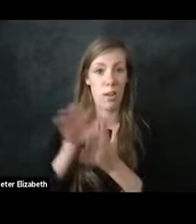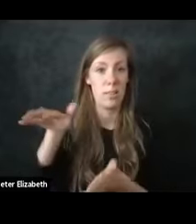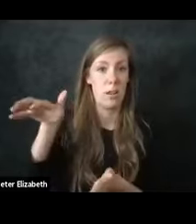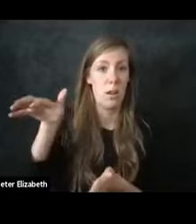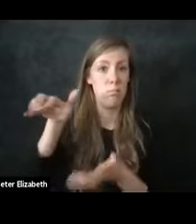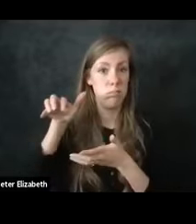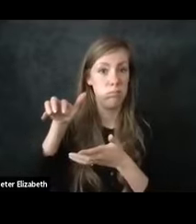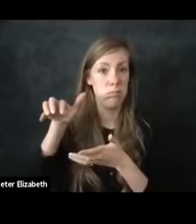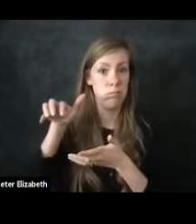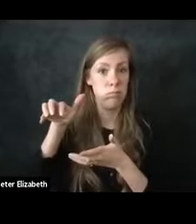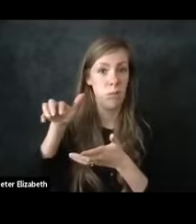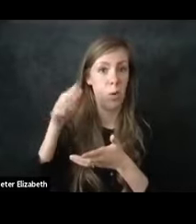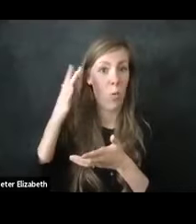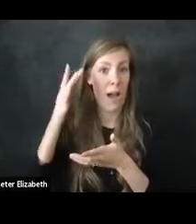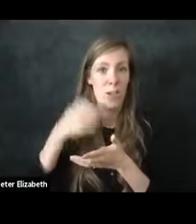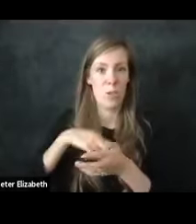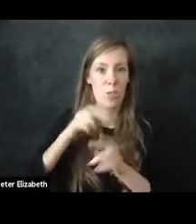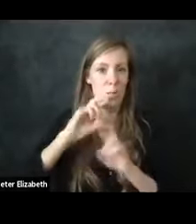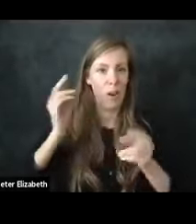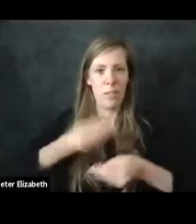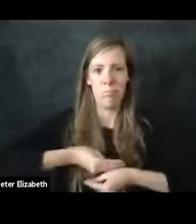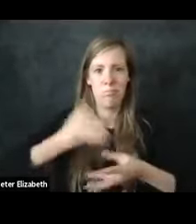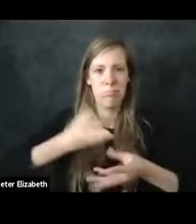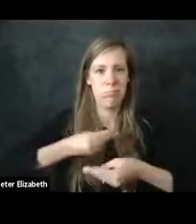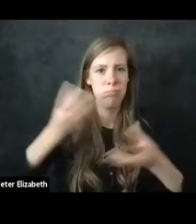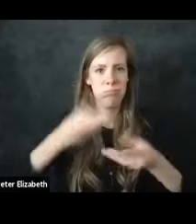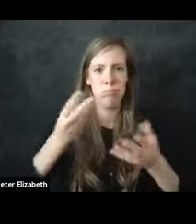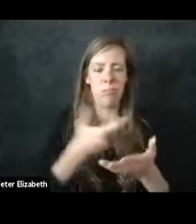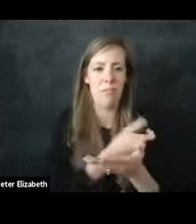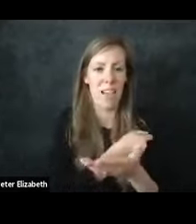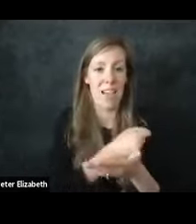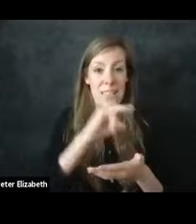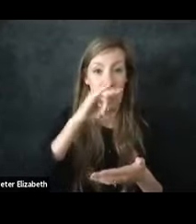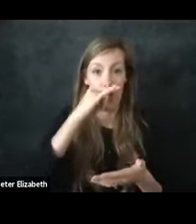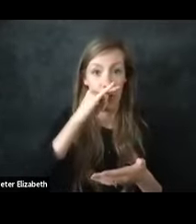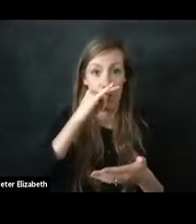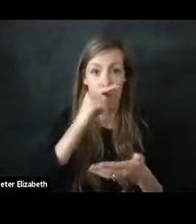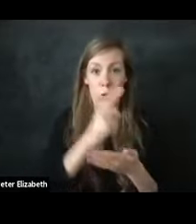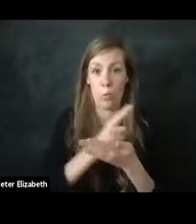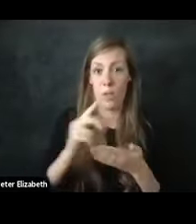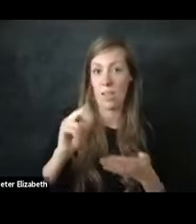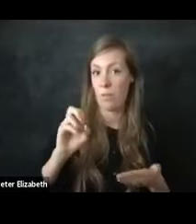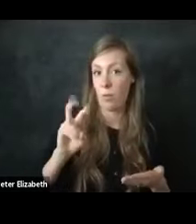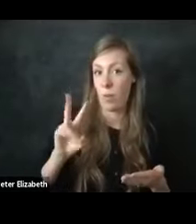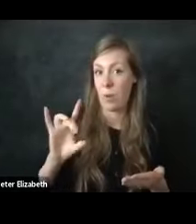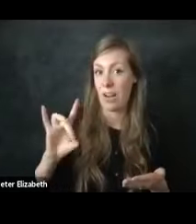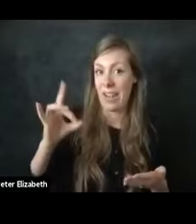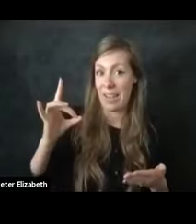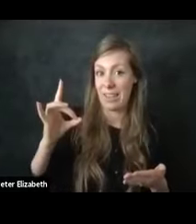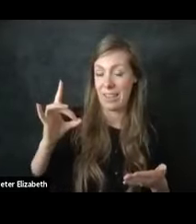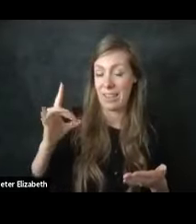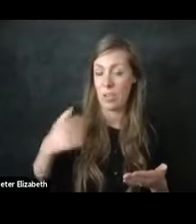so we could be ready to start vaccinating children the week of November 8. In preparation for the rollout of the